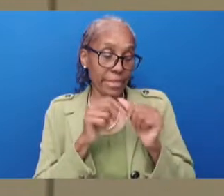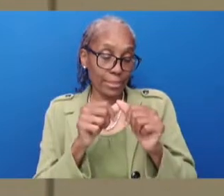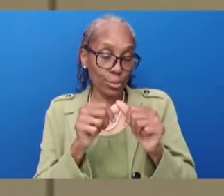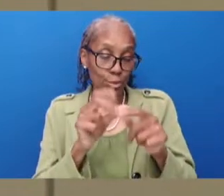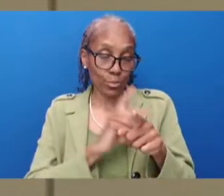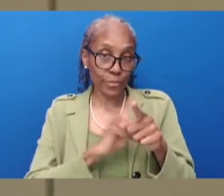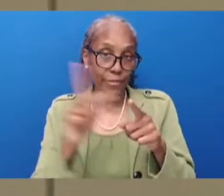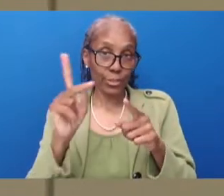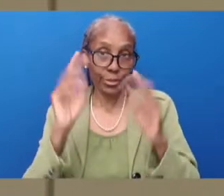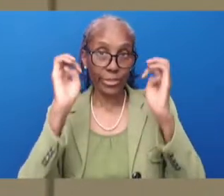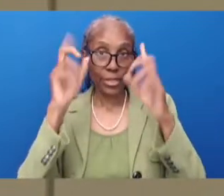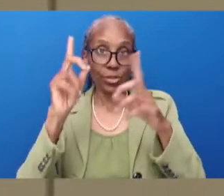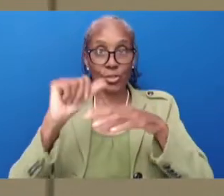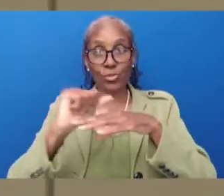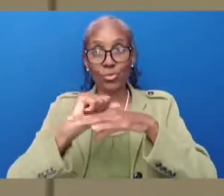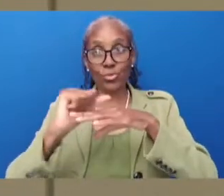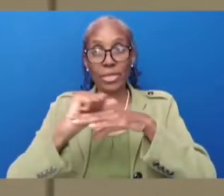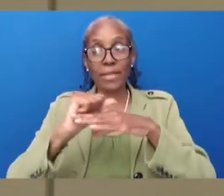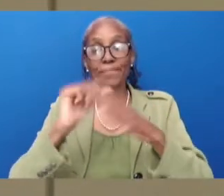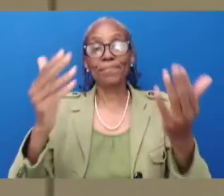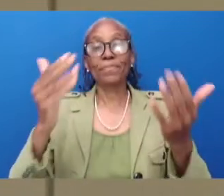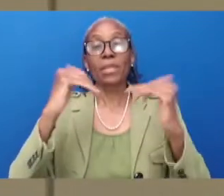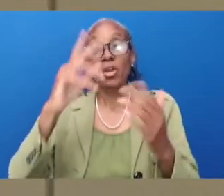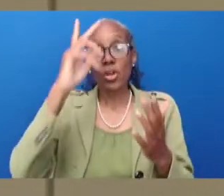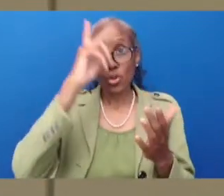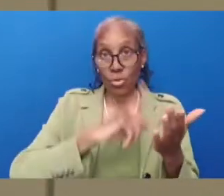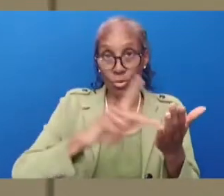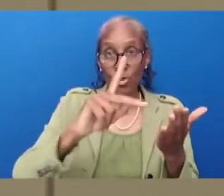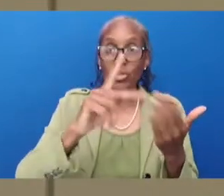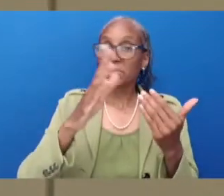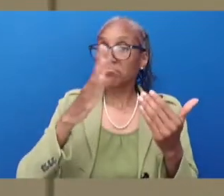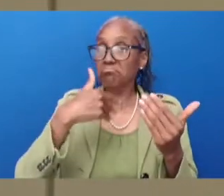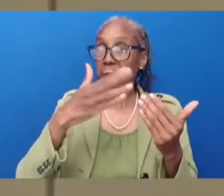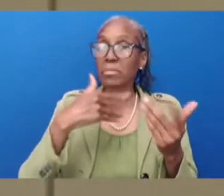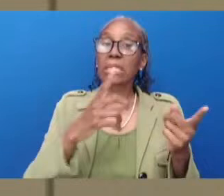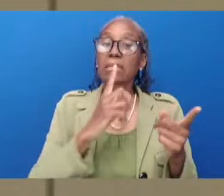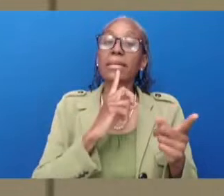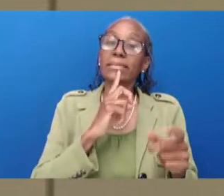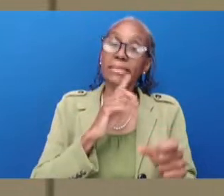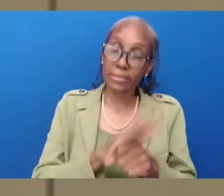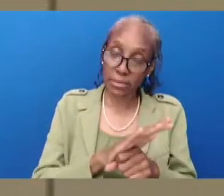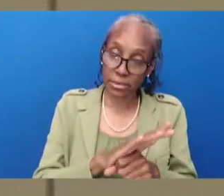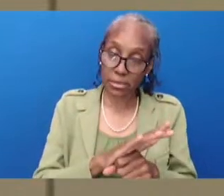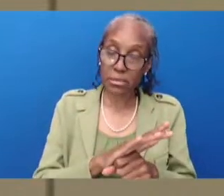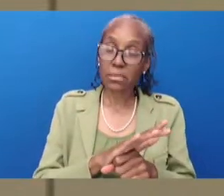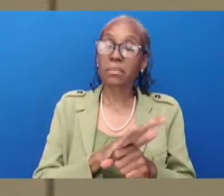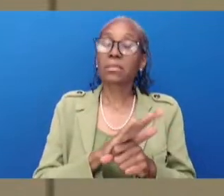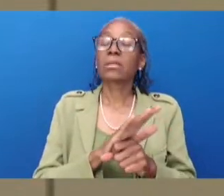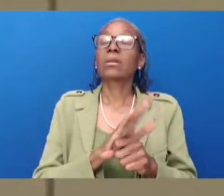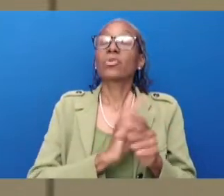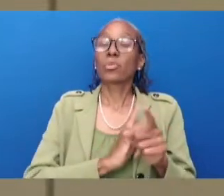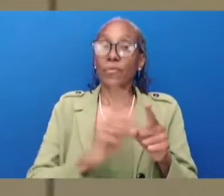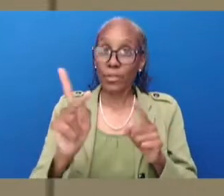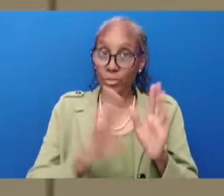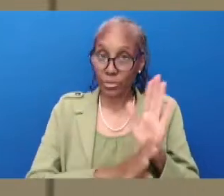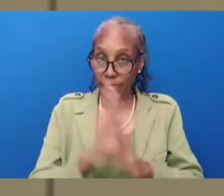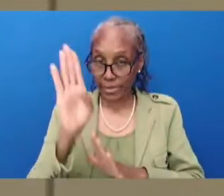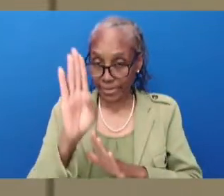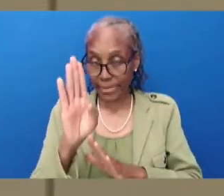PROGRAMS. AND THEY CONTINUE PROFESSIONAL